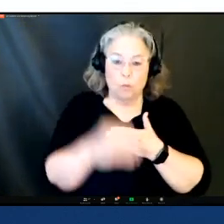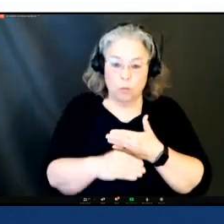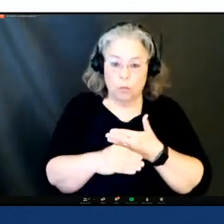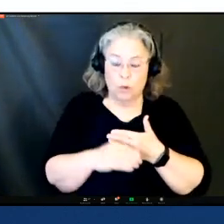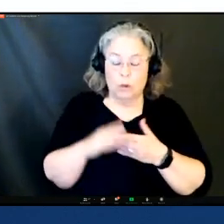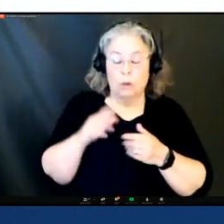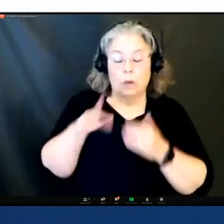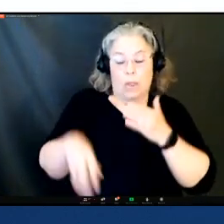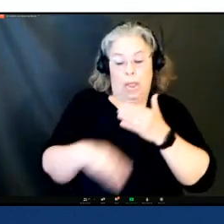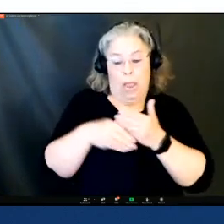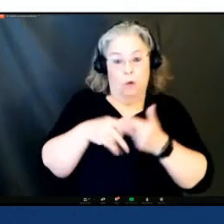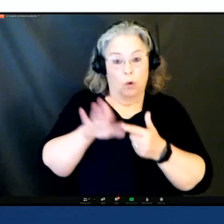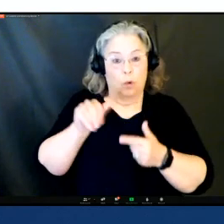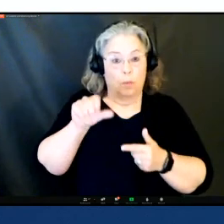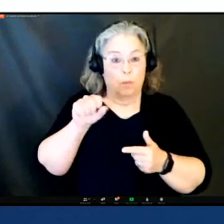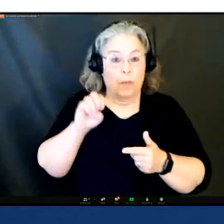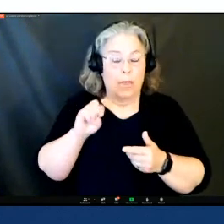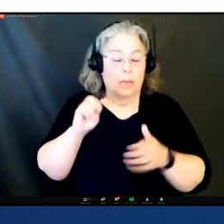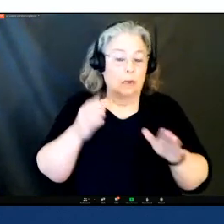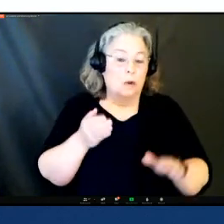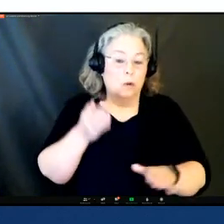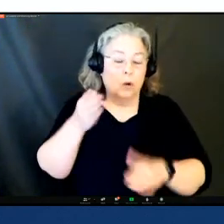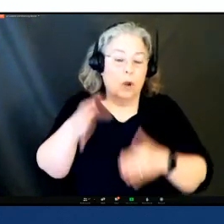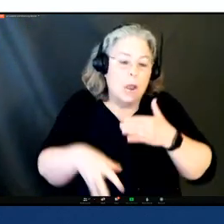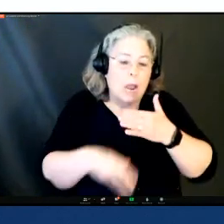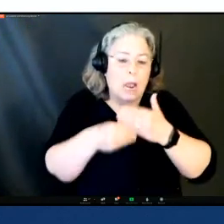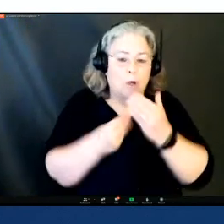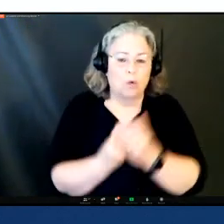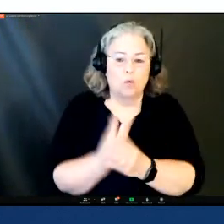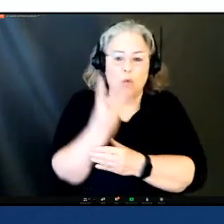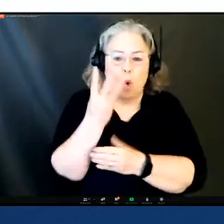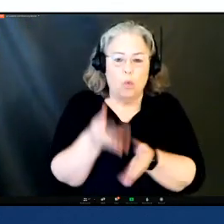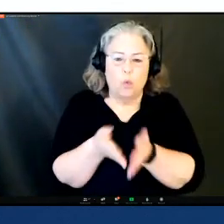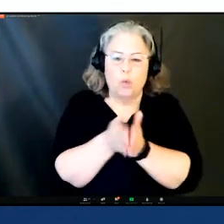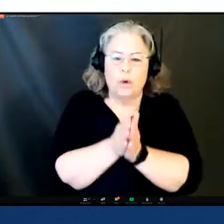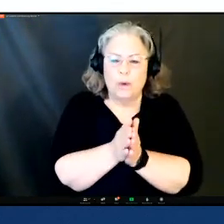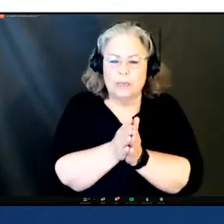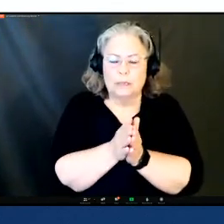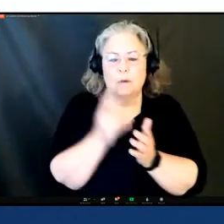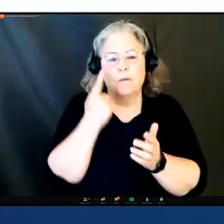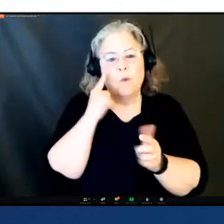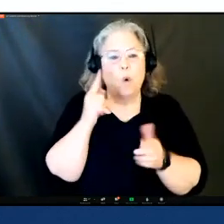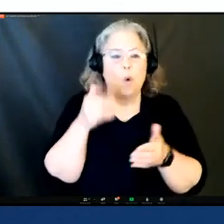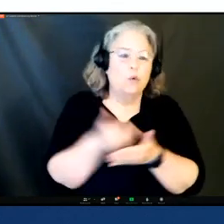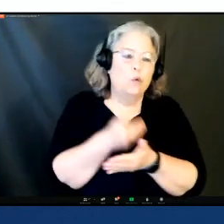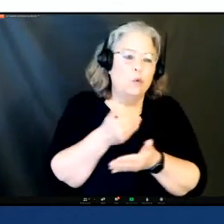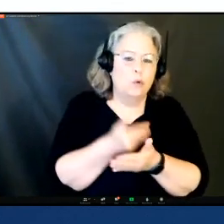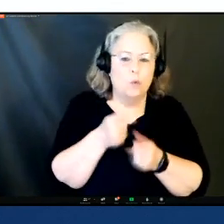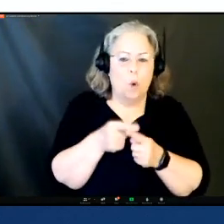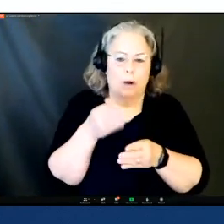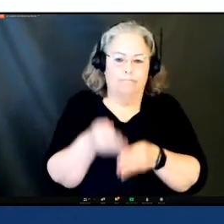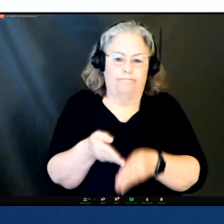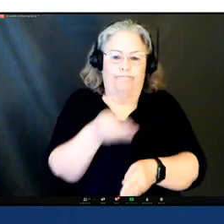Departments also submit additional growth requests, which are requests for new or enhanced programs above the base level.